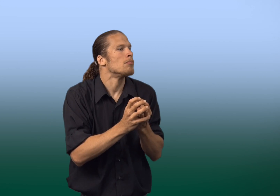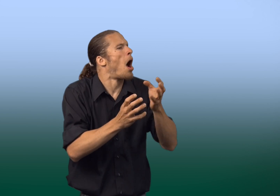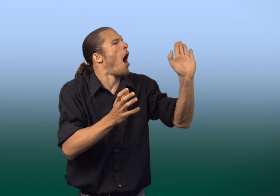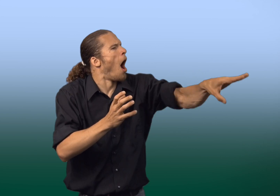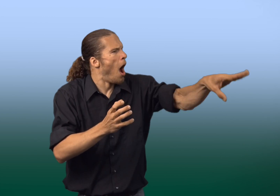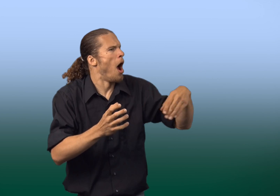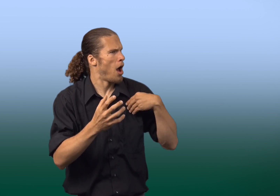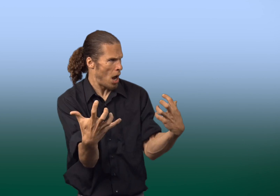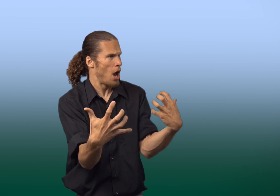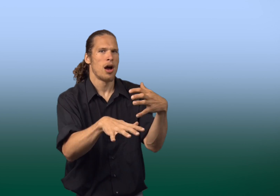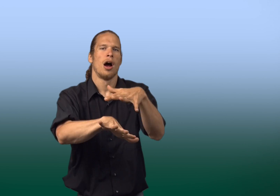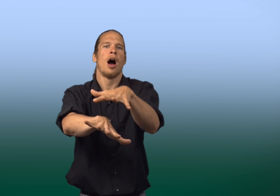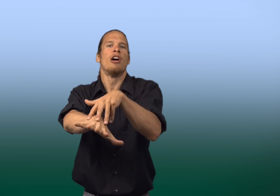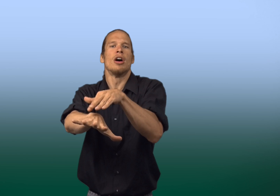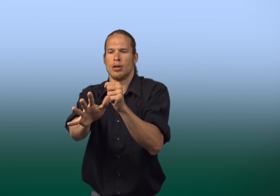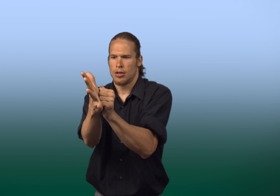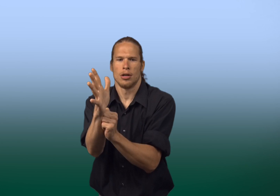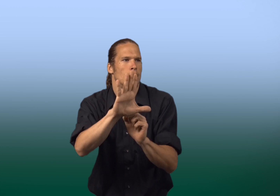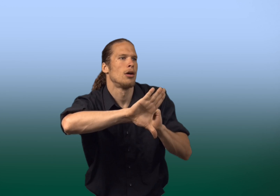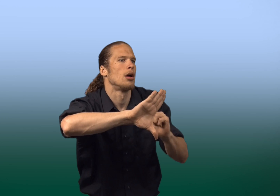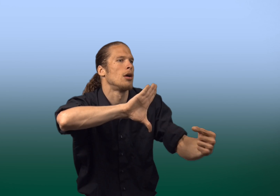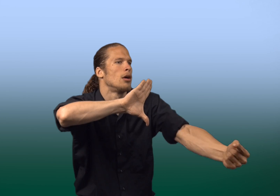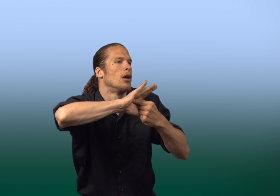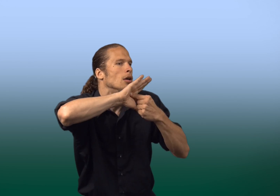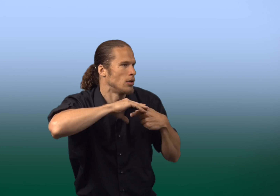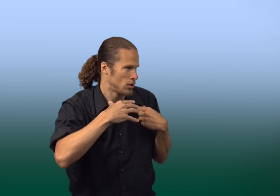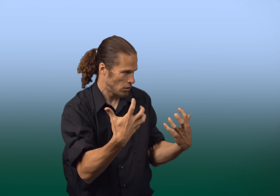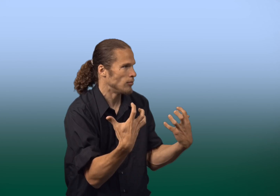And then he said: Hey I need a glove so I can catch the ball.